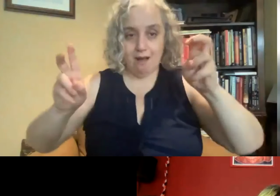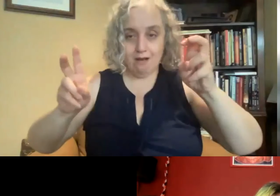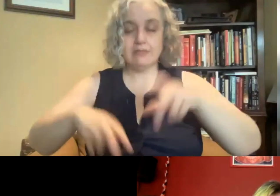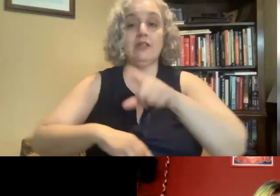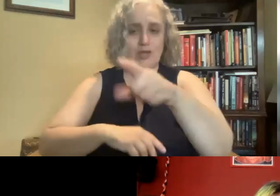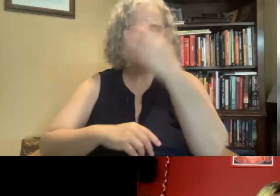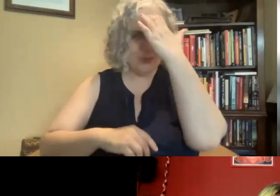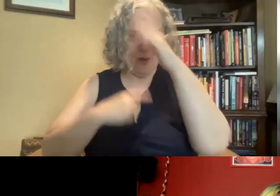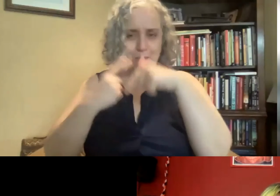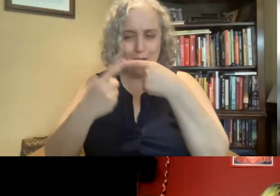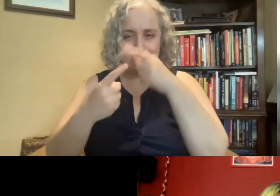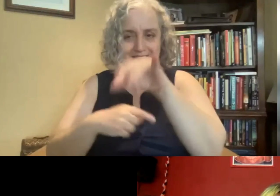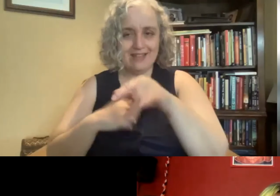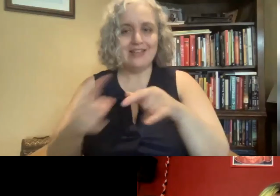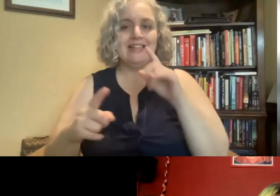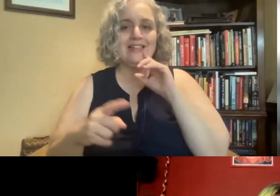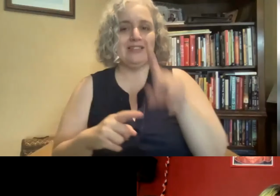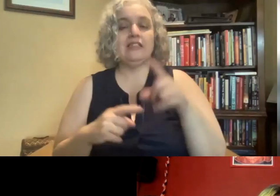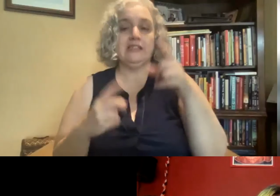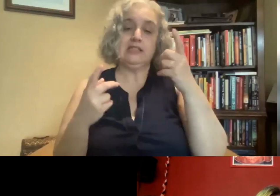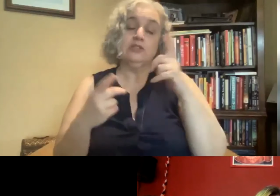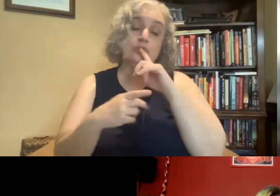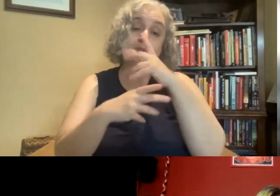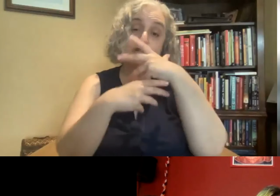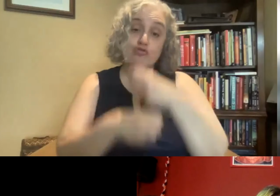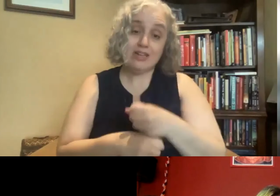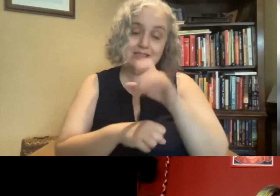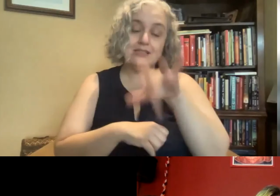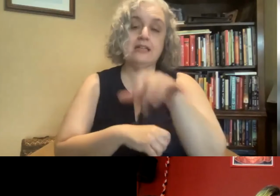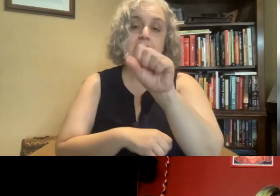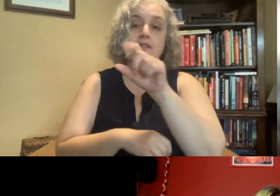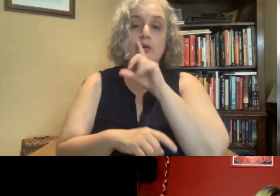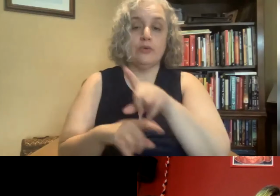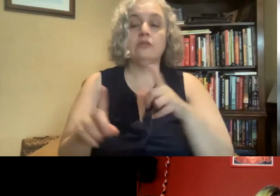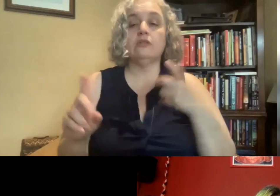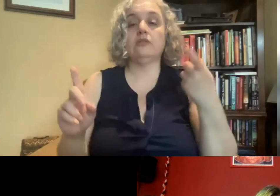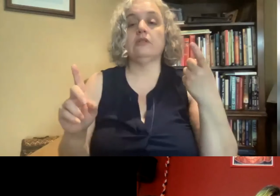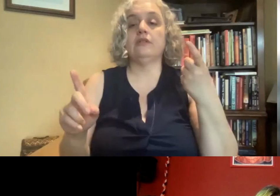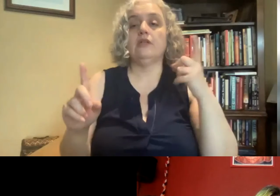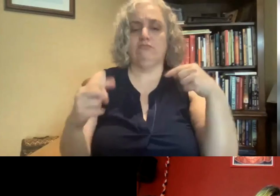Jutta Treviranus: Data trust. Well, that is one area that we've been looking at